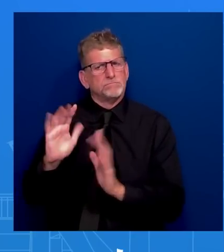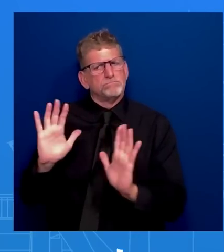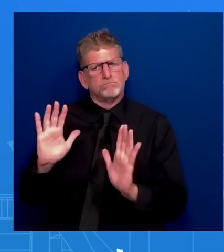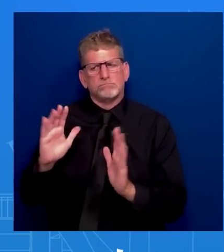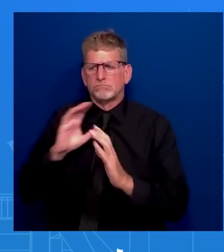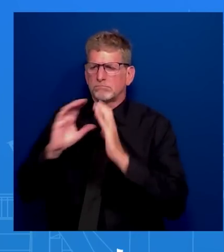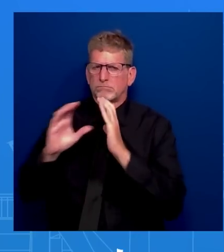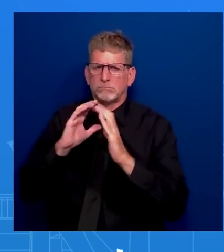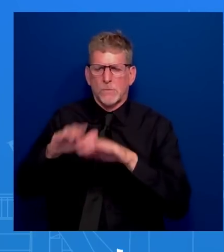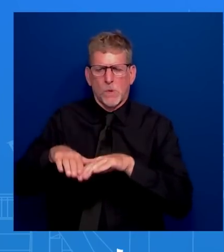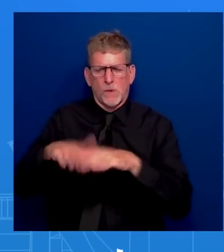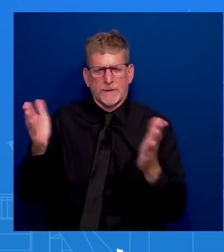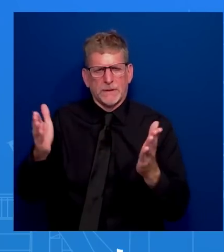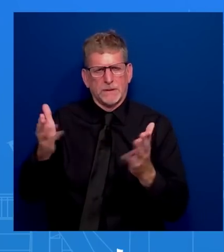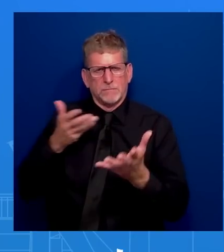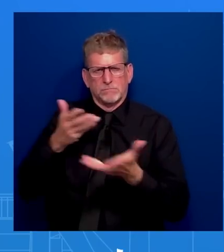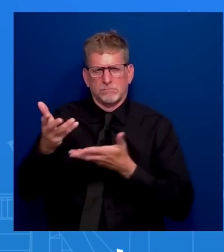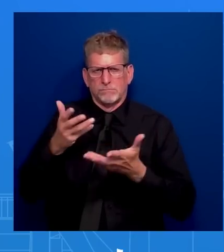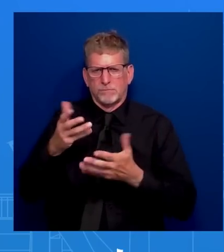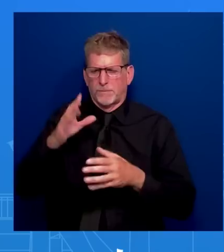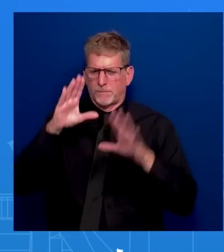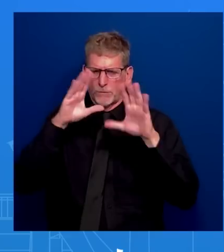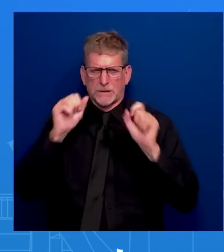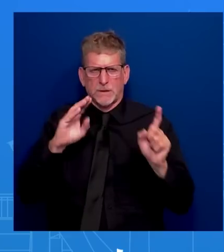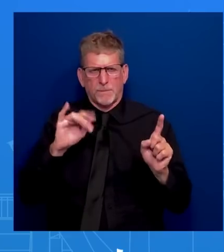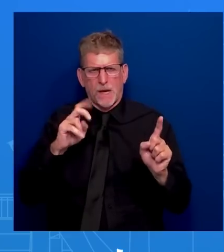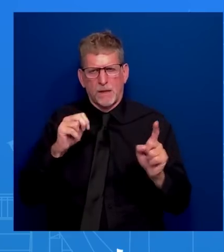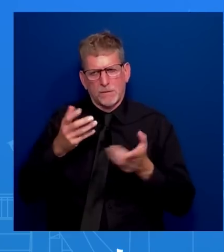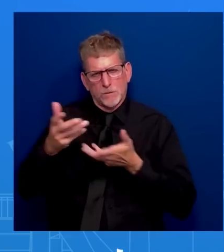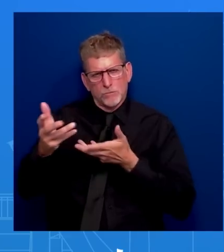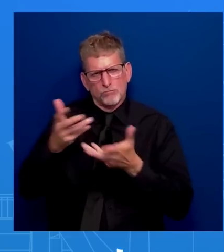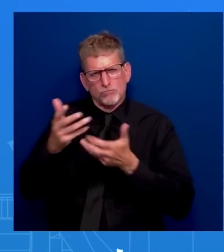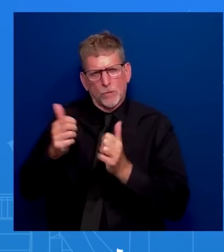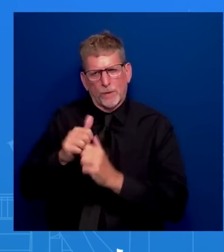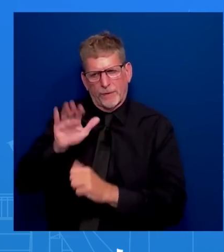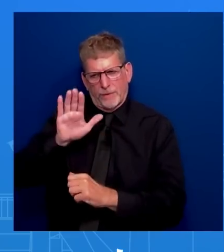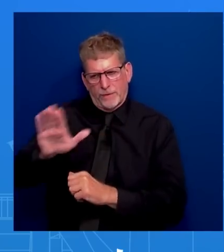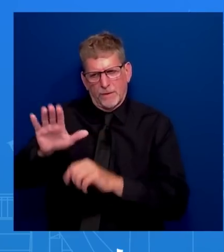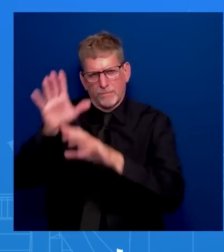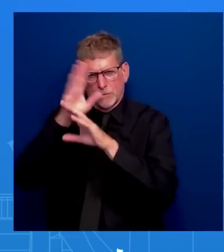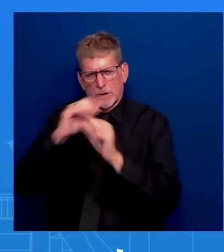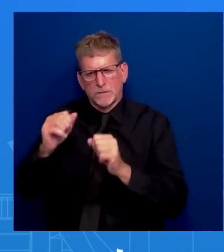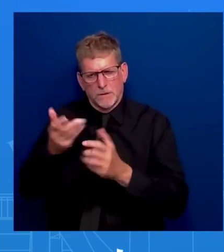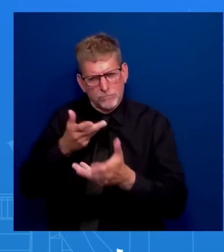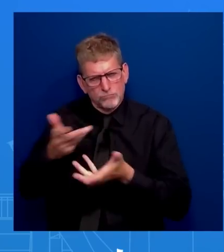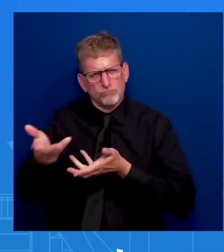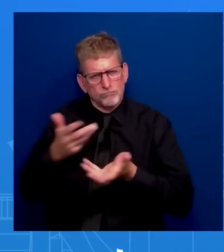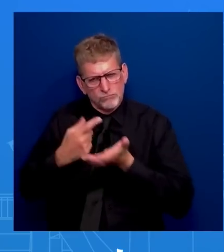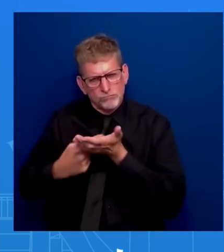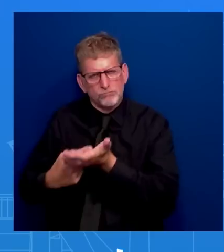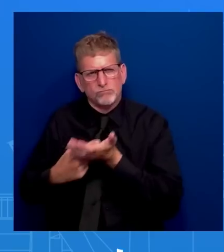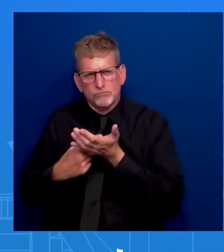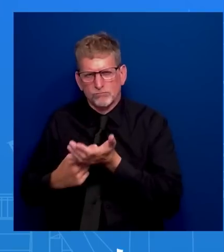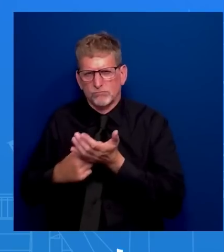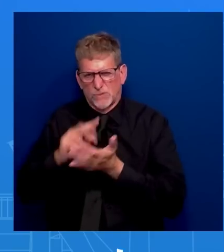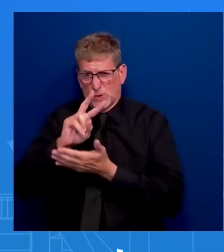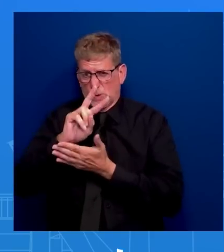It was more than a two-hour and 20-minute conversation. He -- that was his fifth conversation with the President.